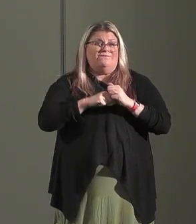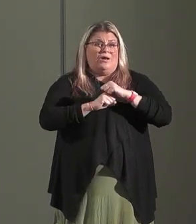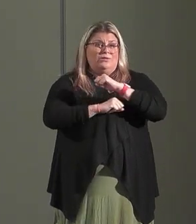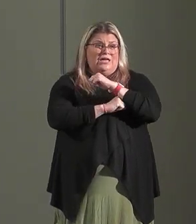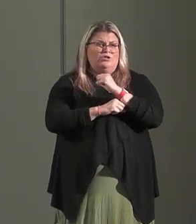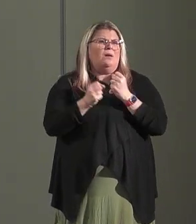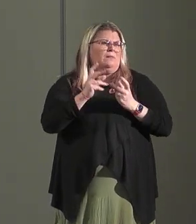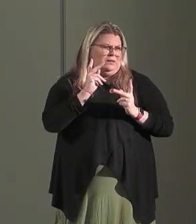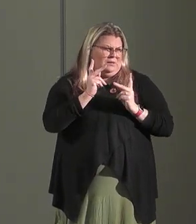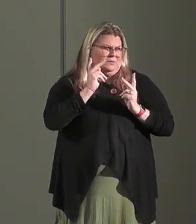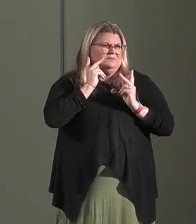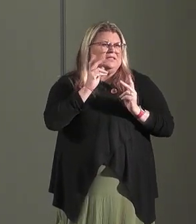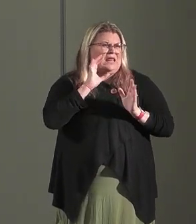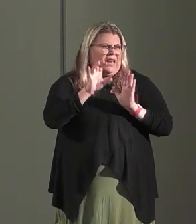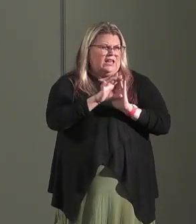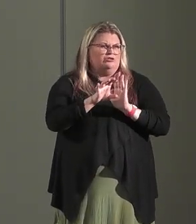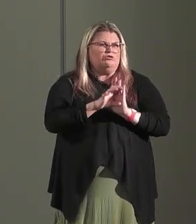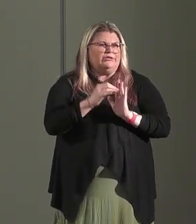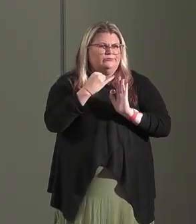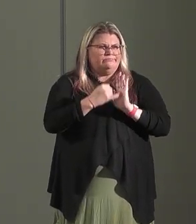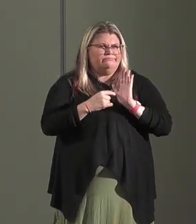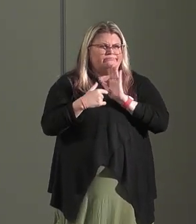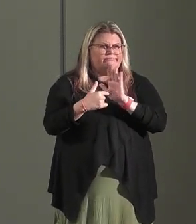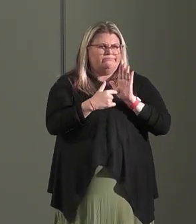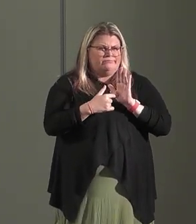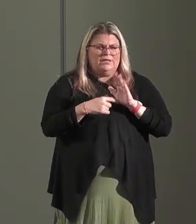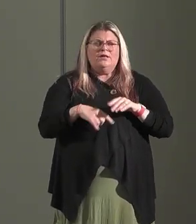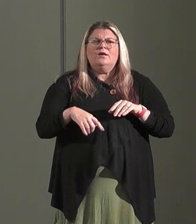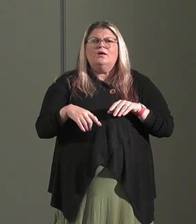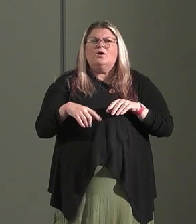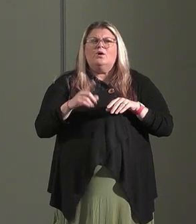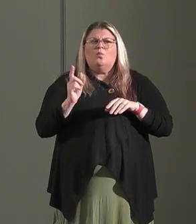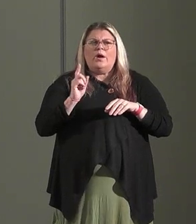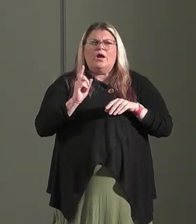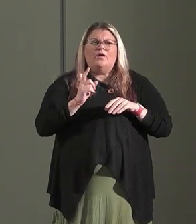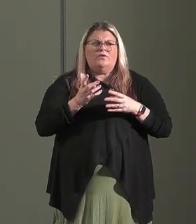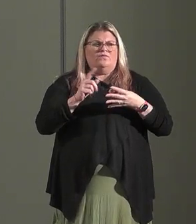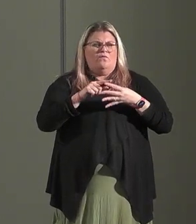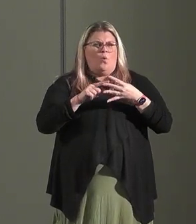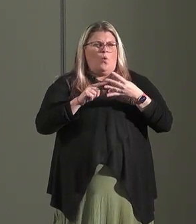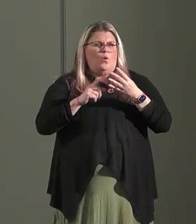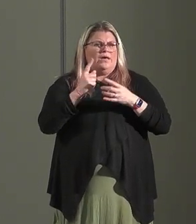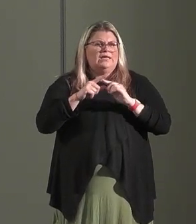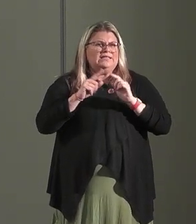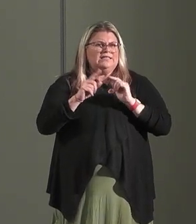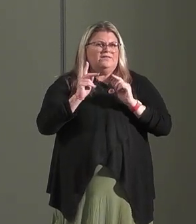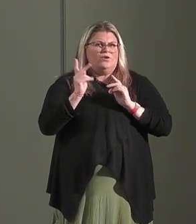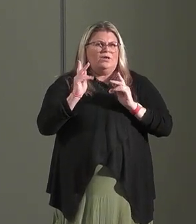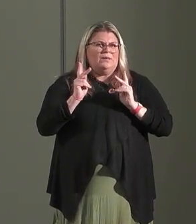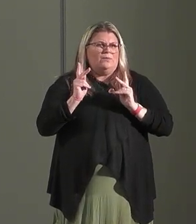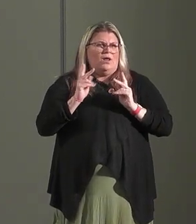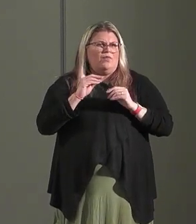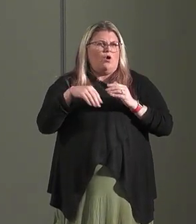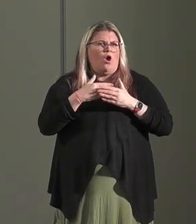may have heard of or seen. Where there are four people they are given a bike. That is